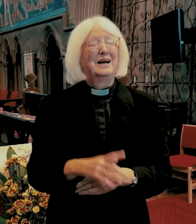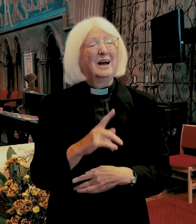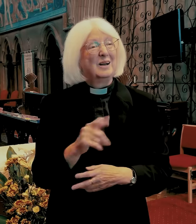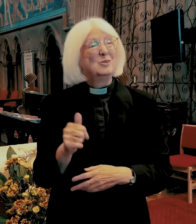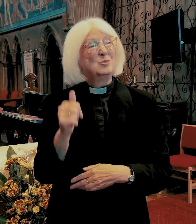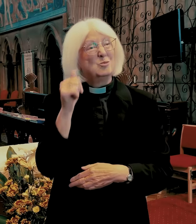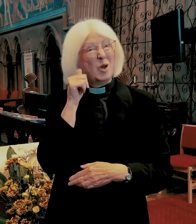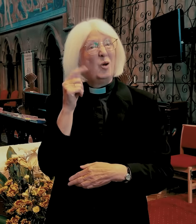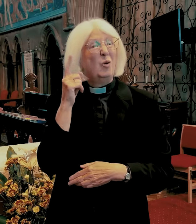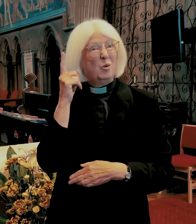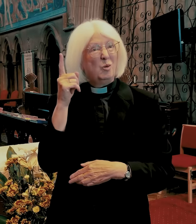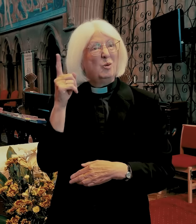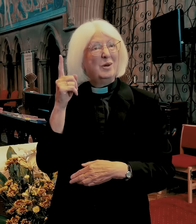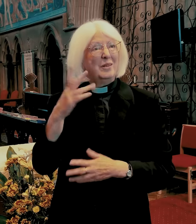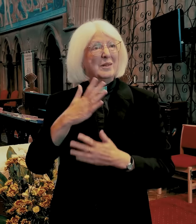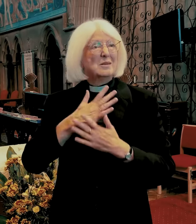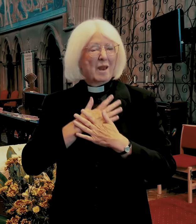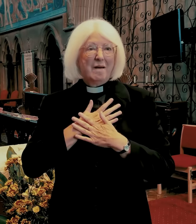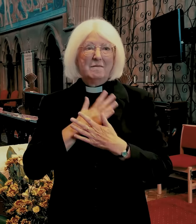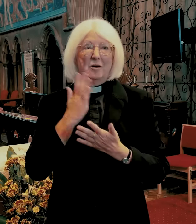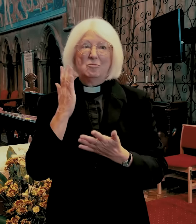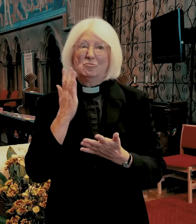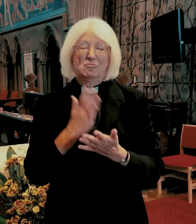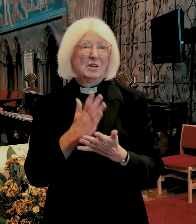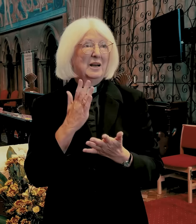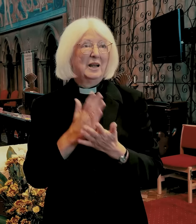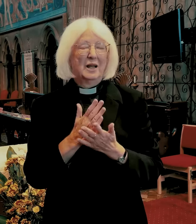and to know this love that surpasses knowledge,